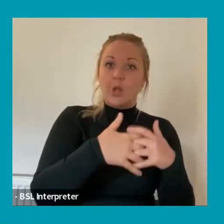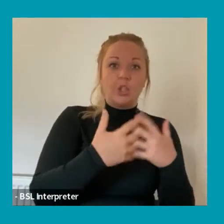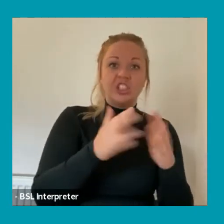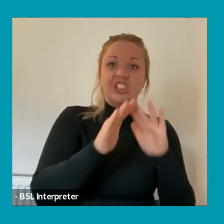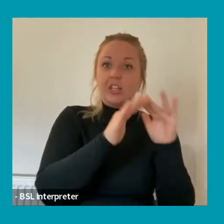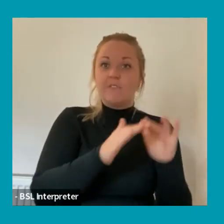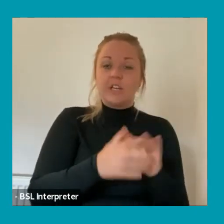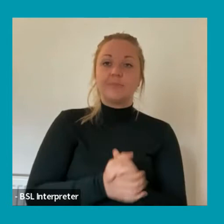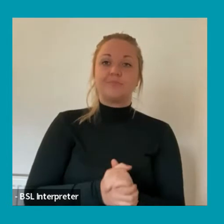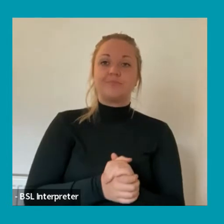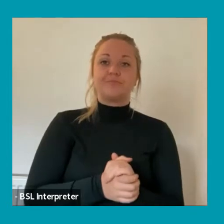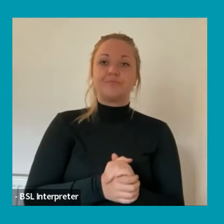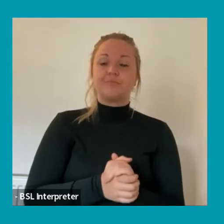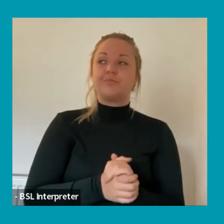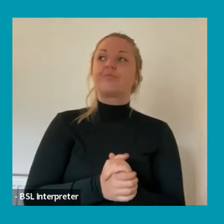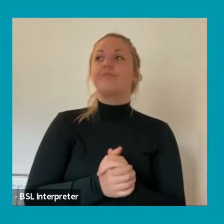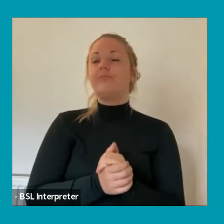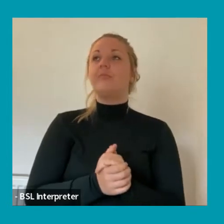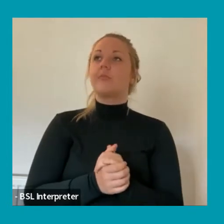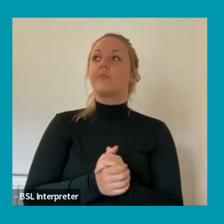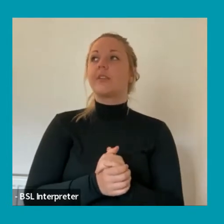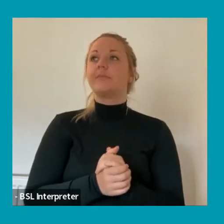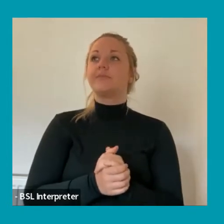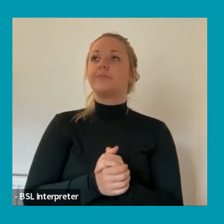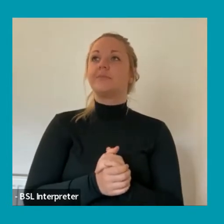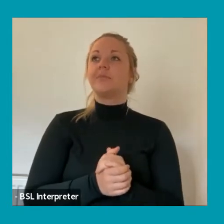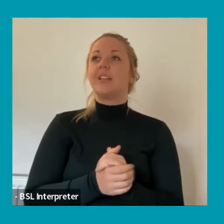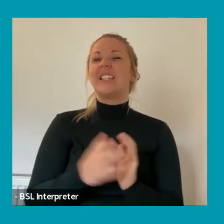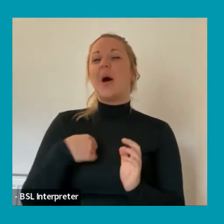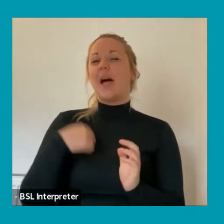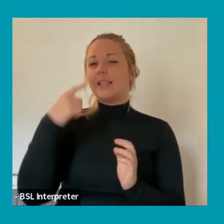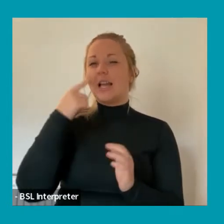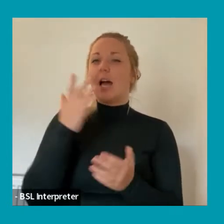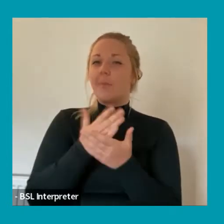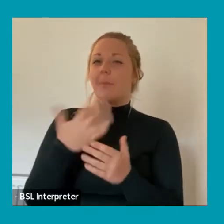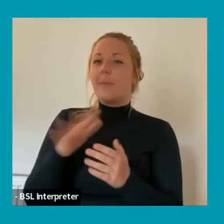I think we have copied the concepts from Evenbreak.